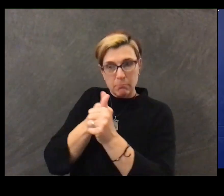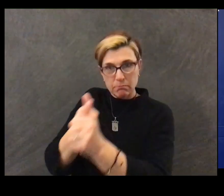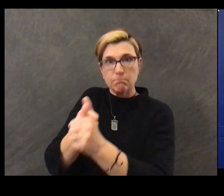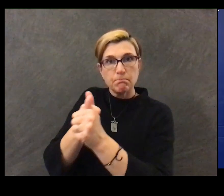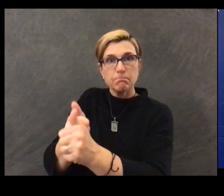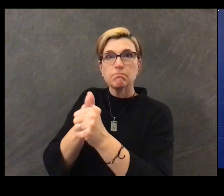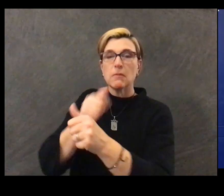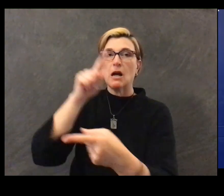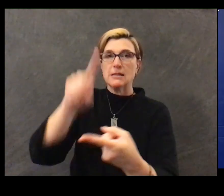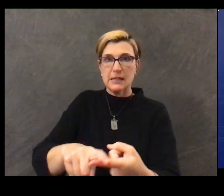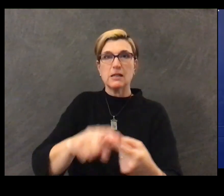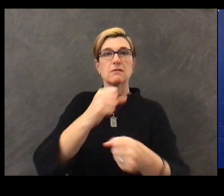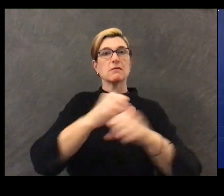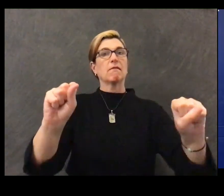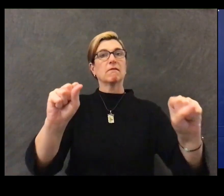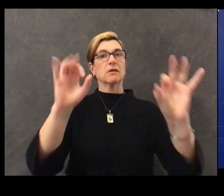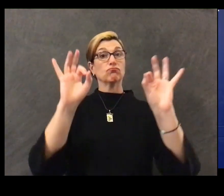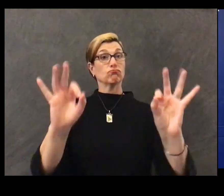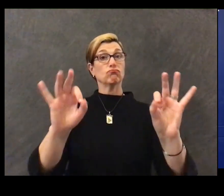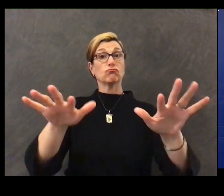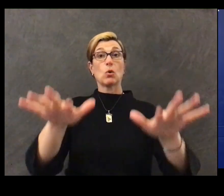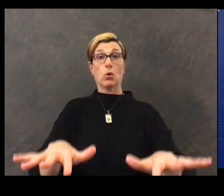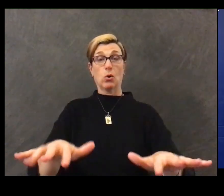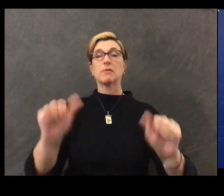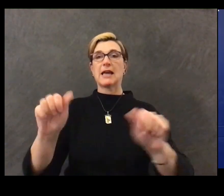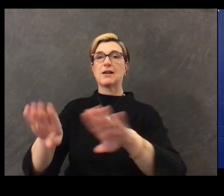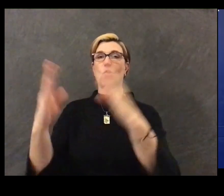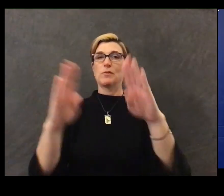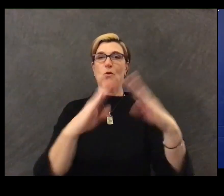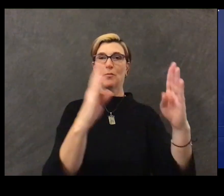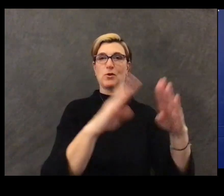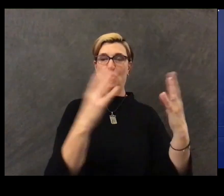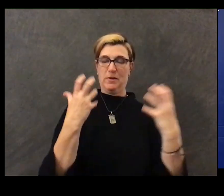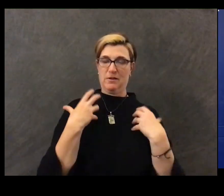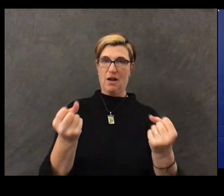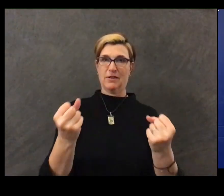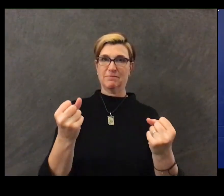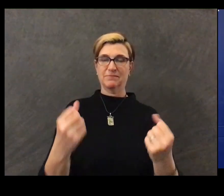safely and confidently with that mr. president I'll call dr. pouchy up for